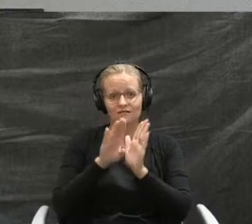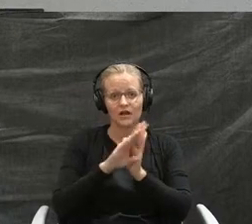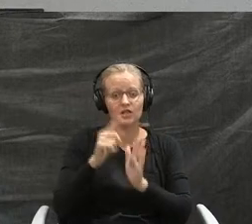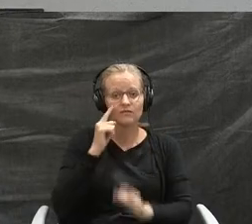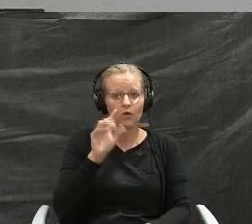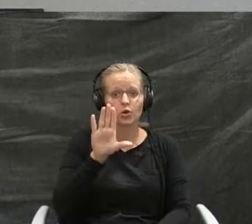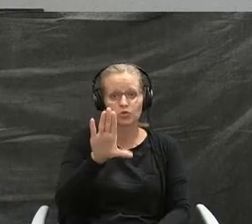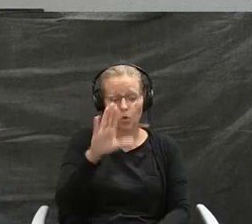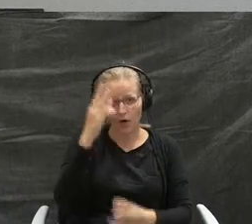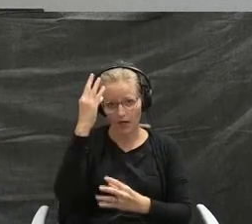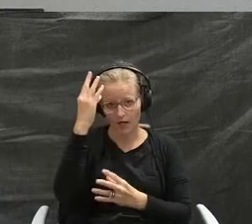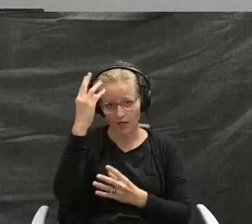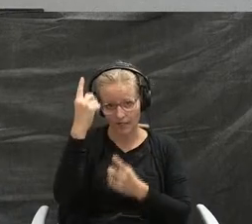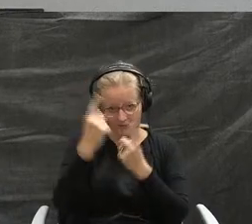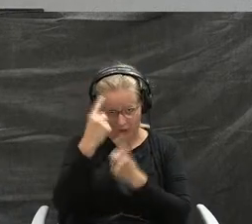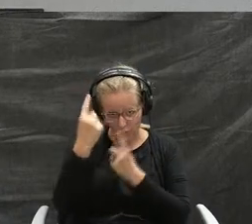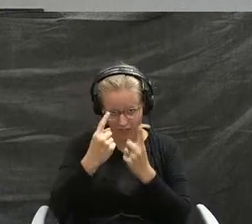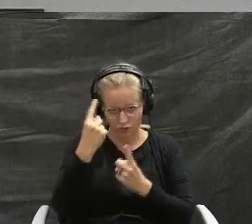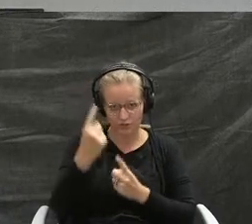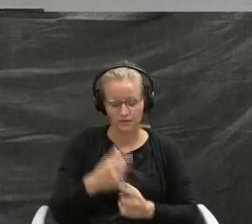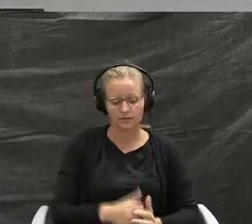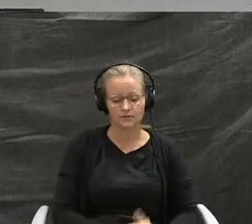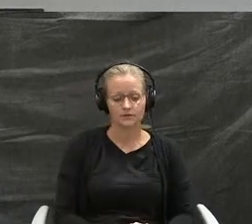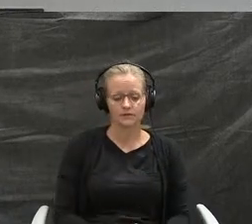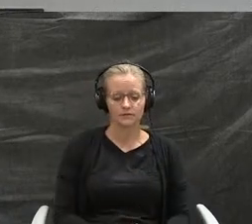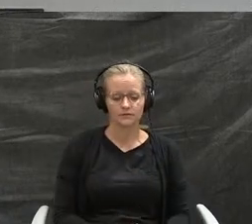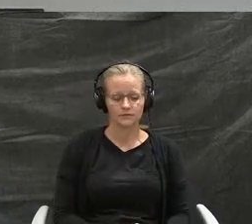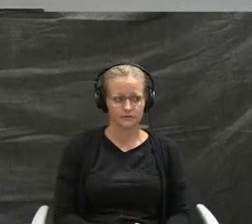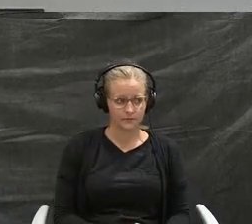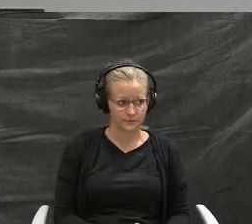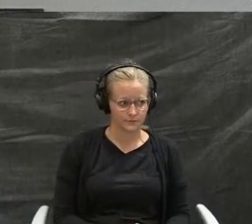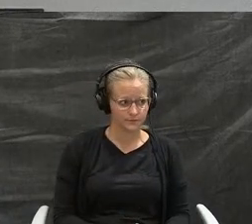consideration. After all of the feedback last week from the